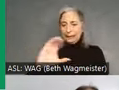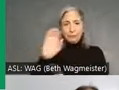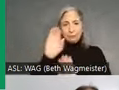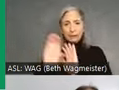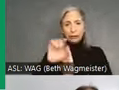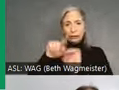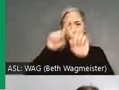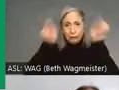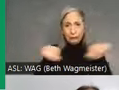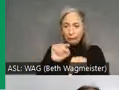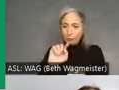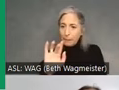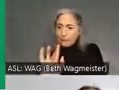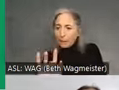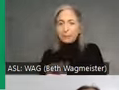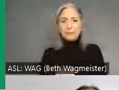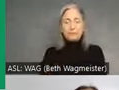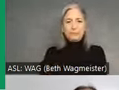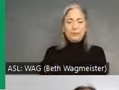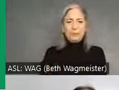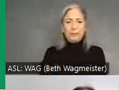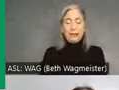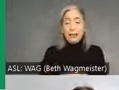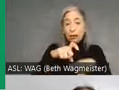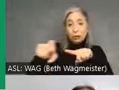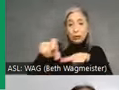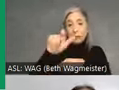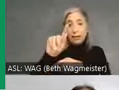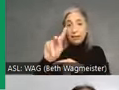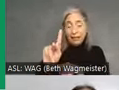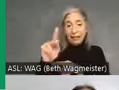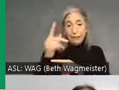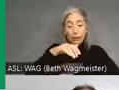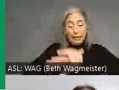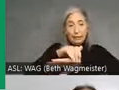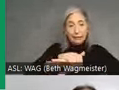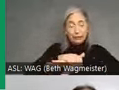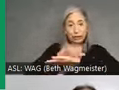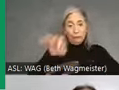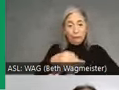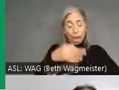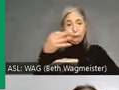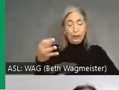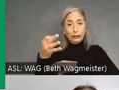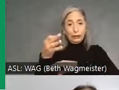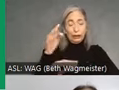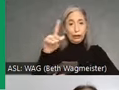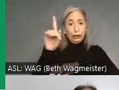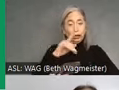the bottom of your Zoom screen. The Stream Text links, for English, French, German, Spanish and